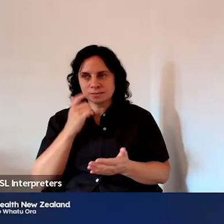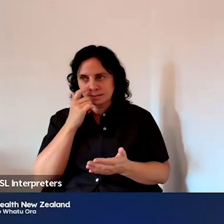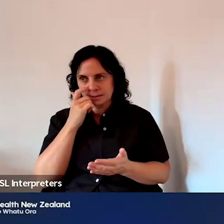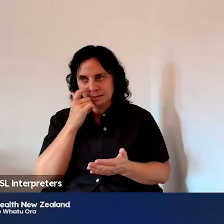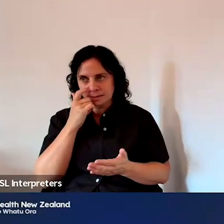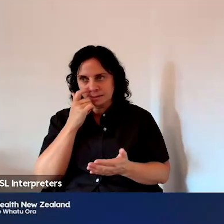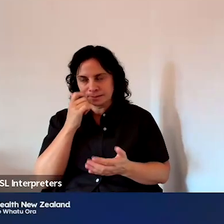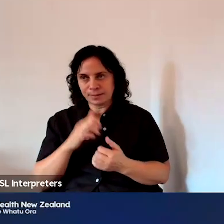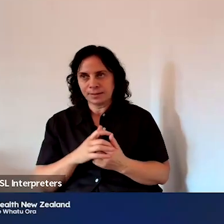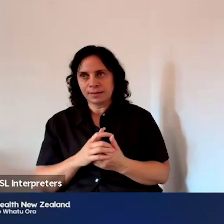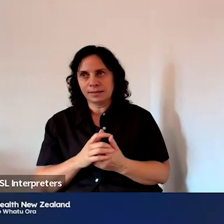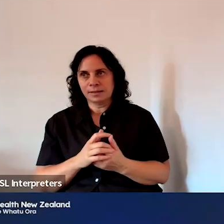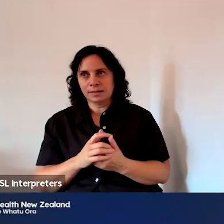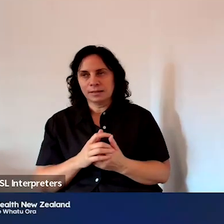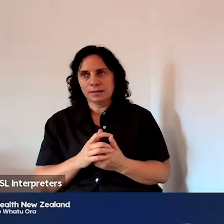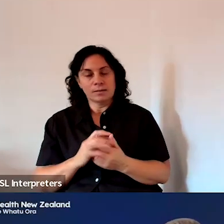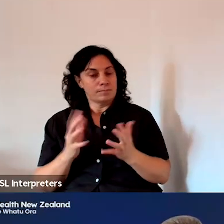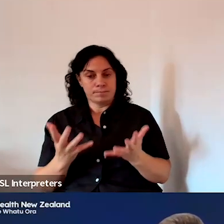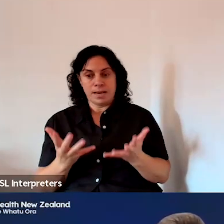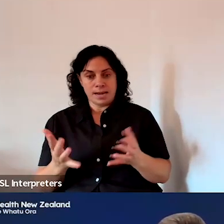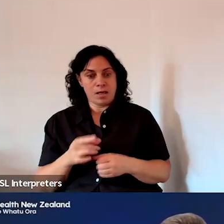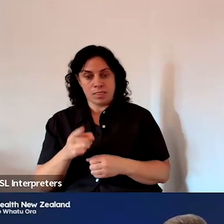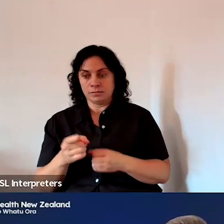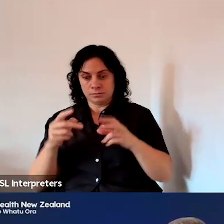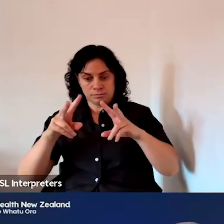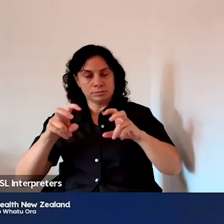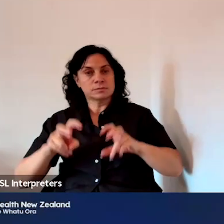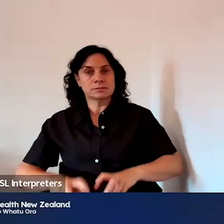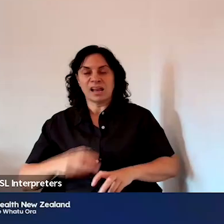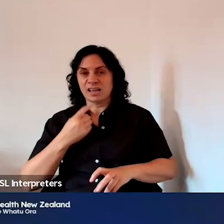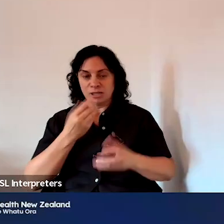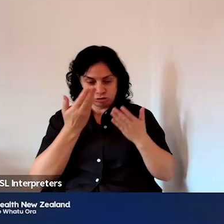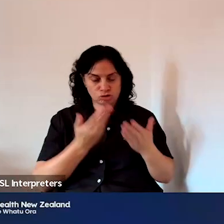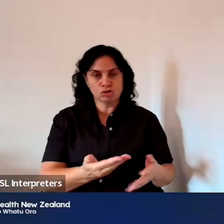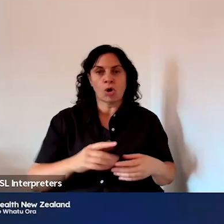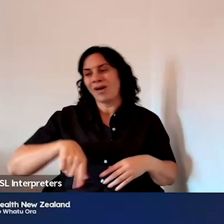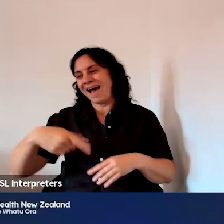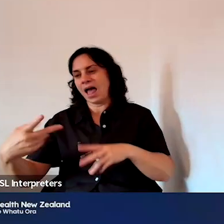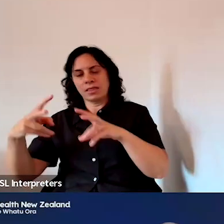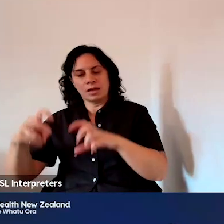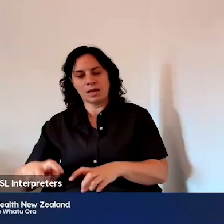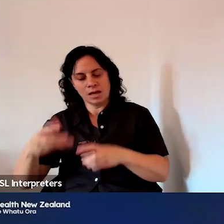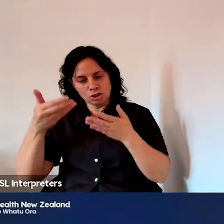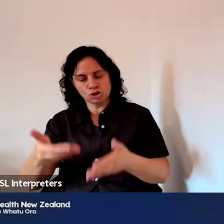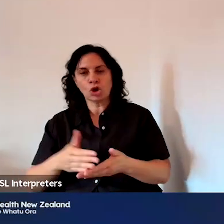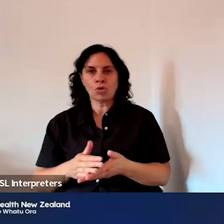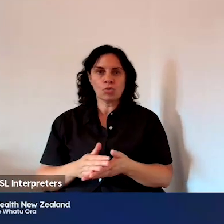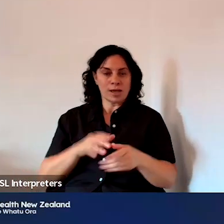And yet what this, study shows and what other studies have shown us that many young people, mostly most young people,